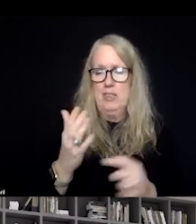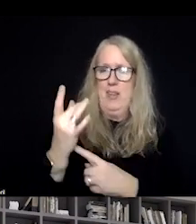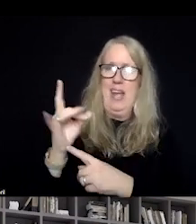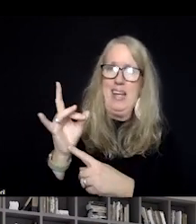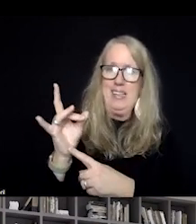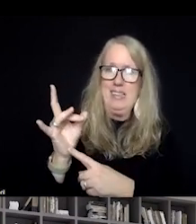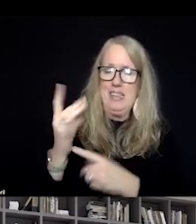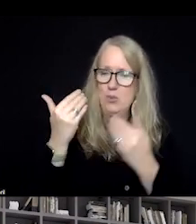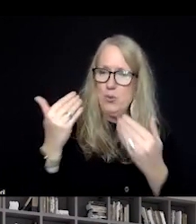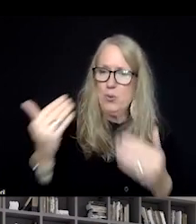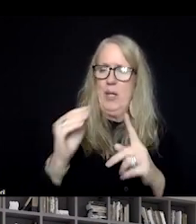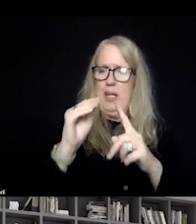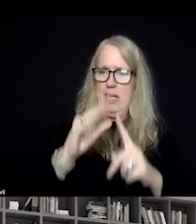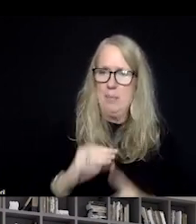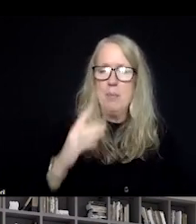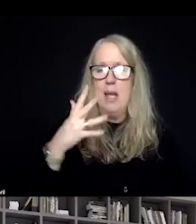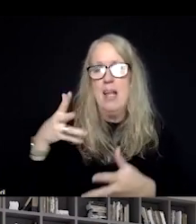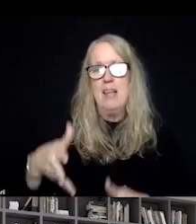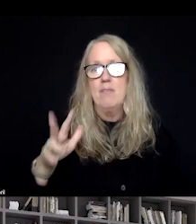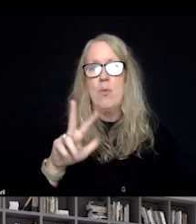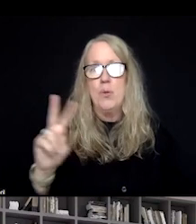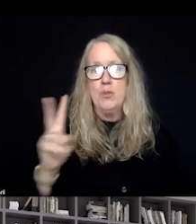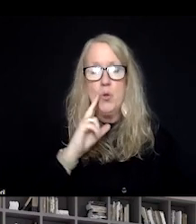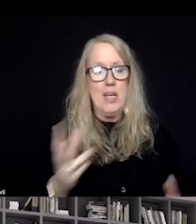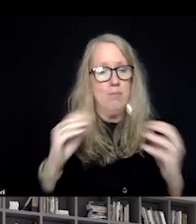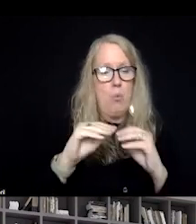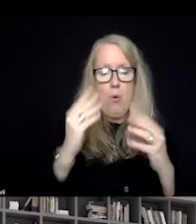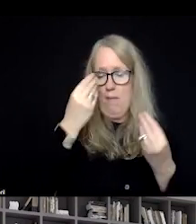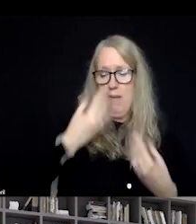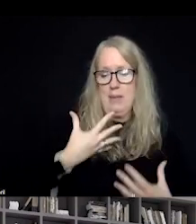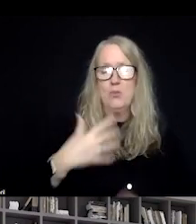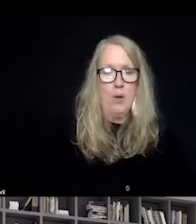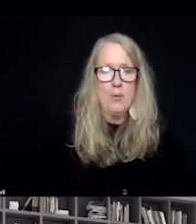HIGHLIGHTED AND IF THOSE OTHER 32 HAVE MORE, LET US KNOW. THERE